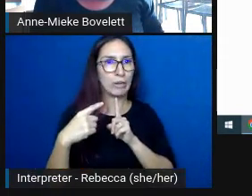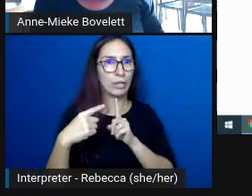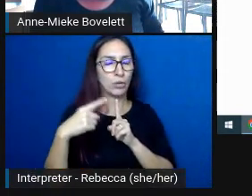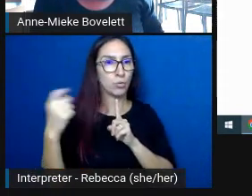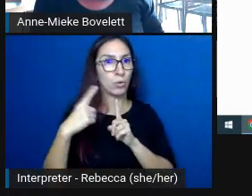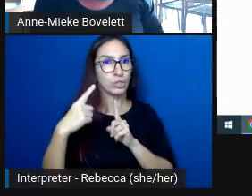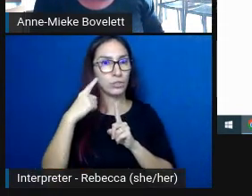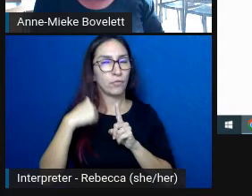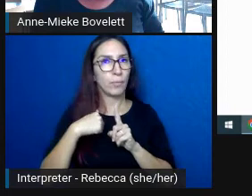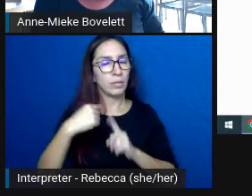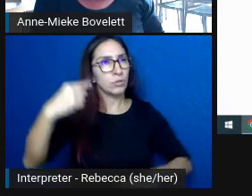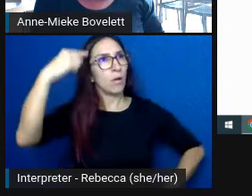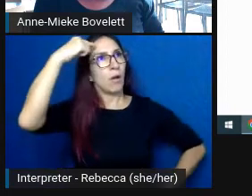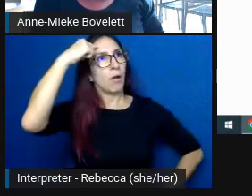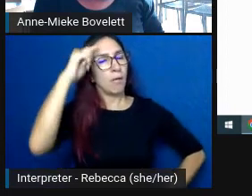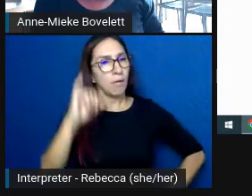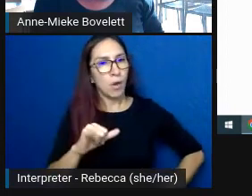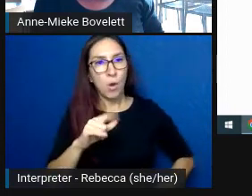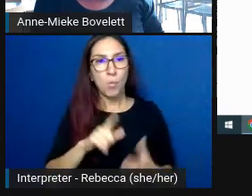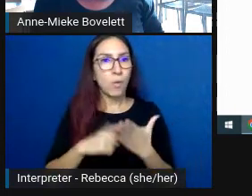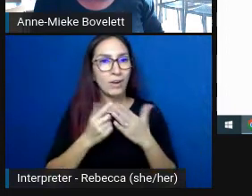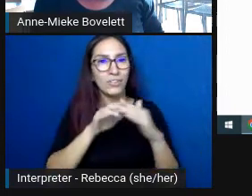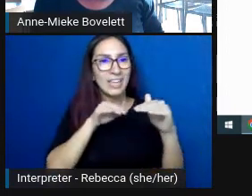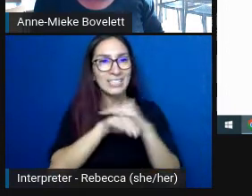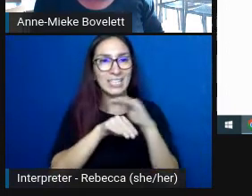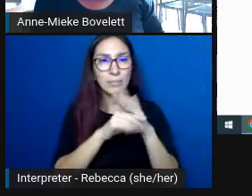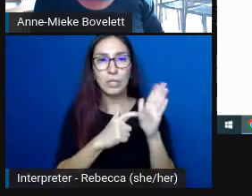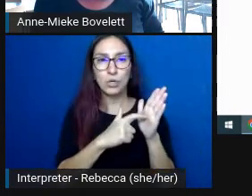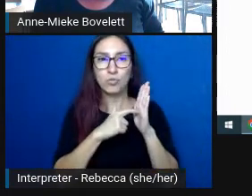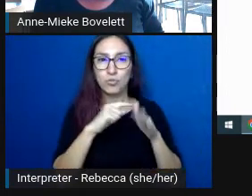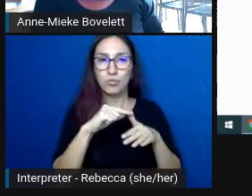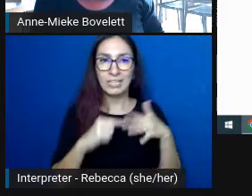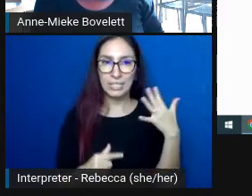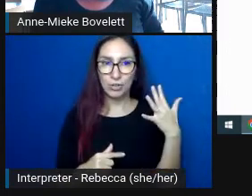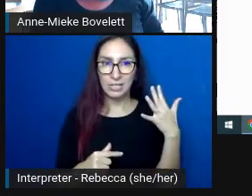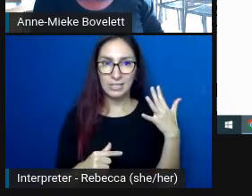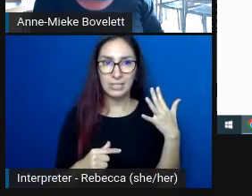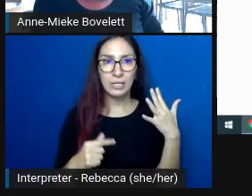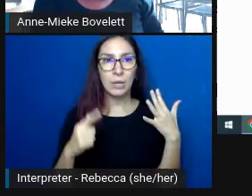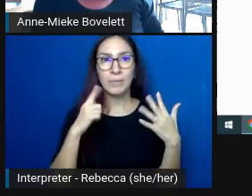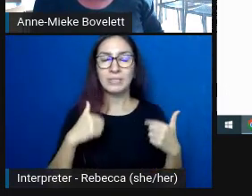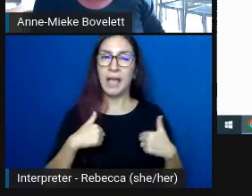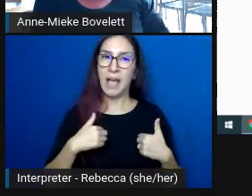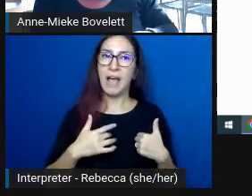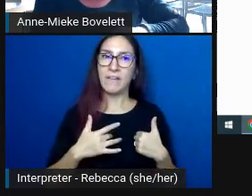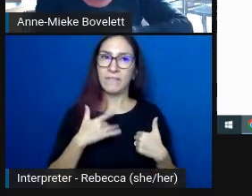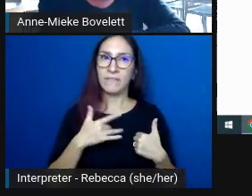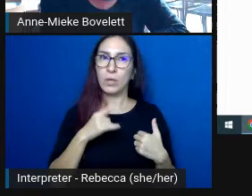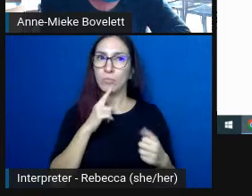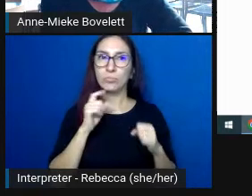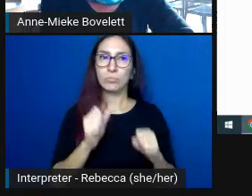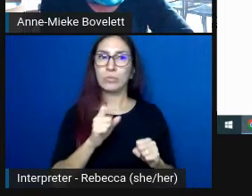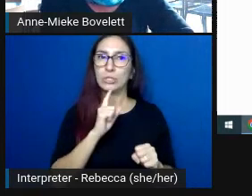What are the accessibility criterias? Because I'm quite sure that after we disabled slides,